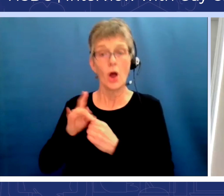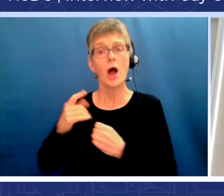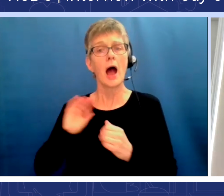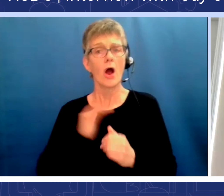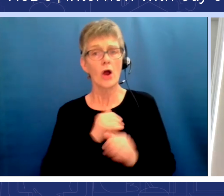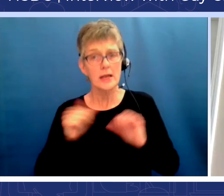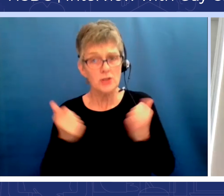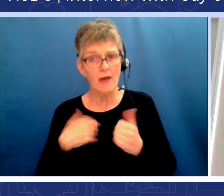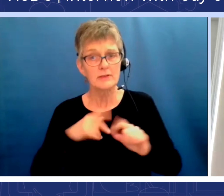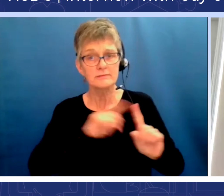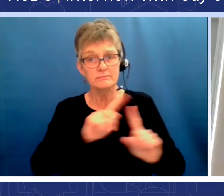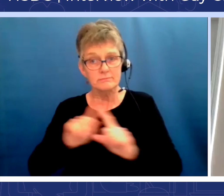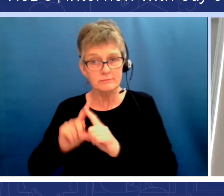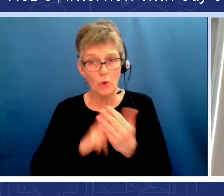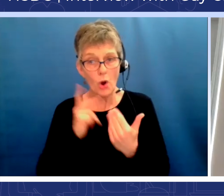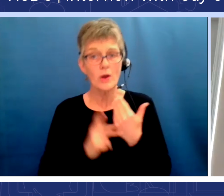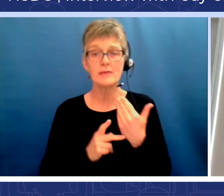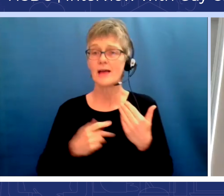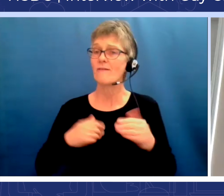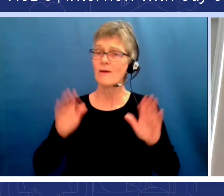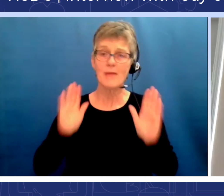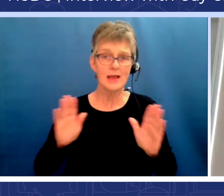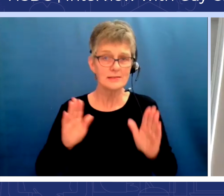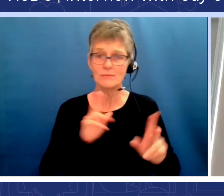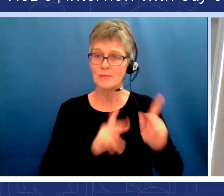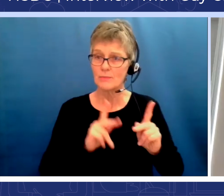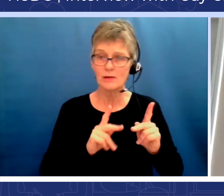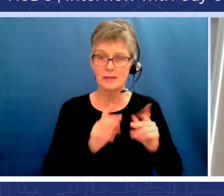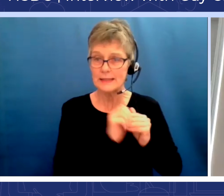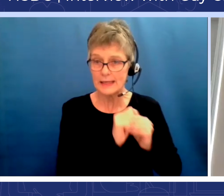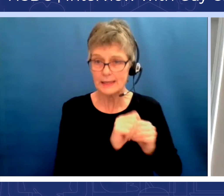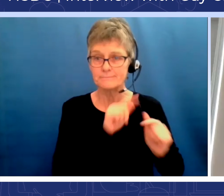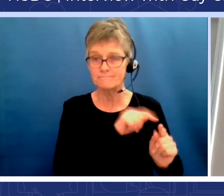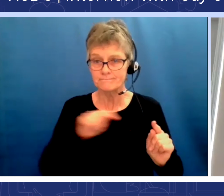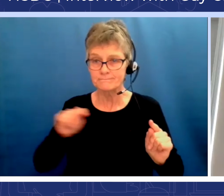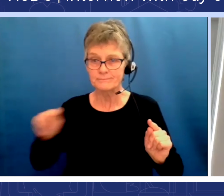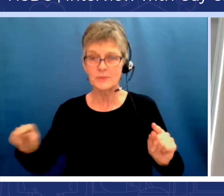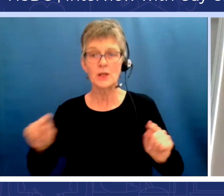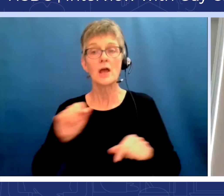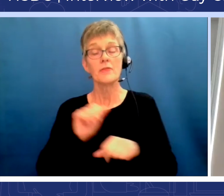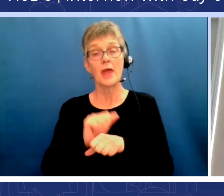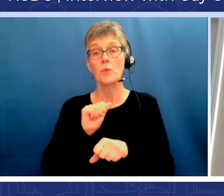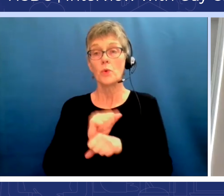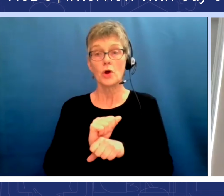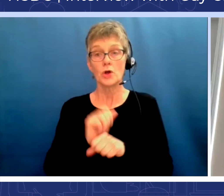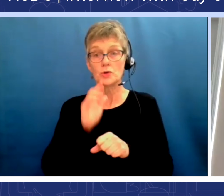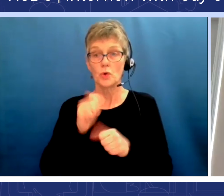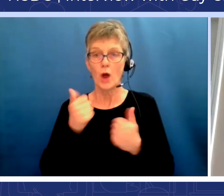that are led by amazing individuals, who work specifically on extending resources to community